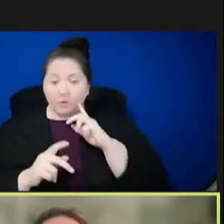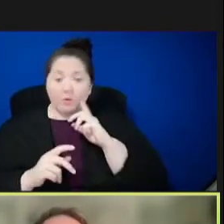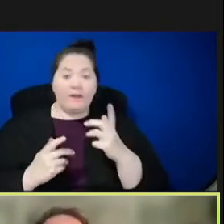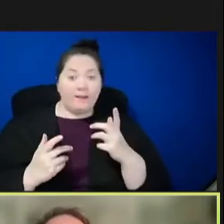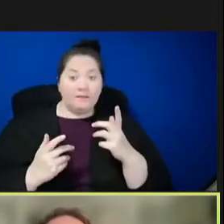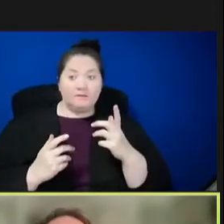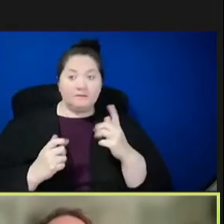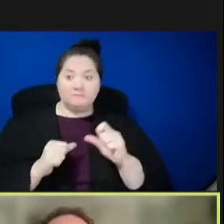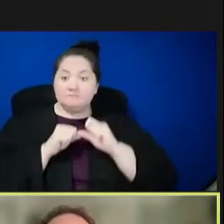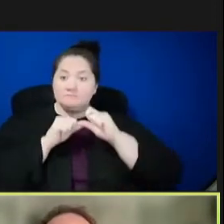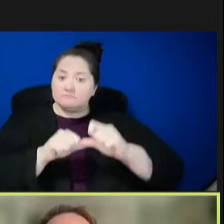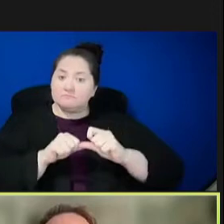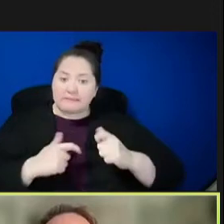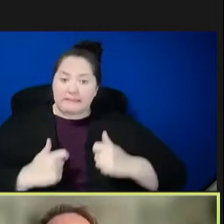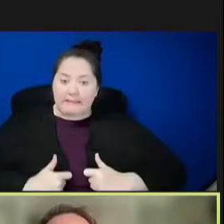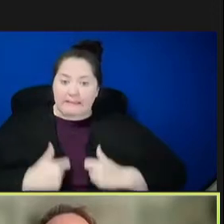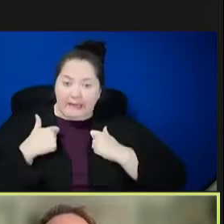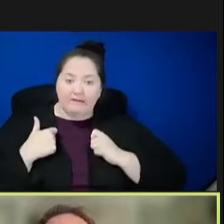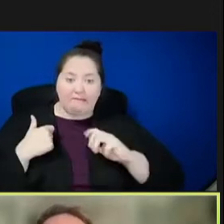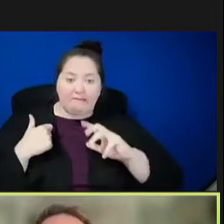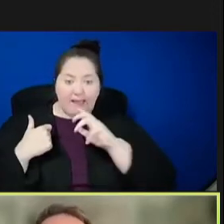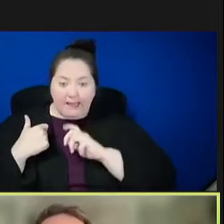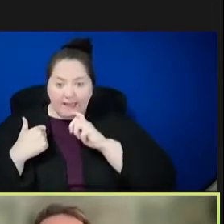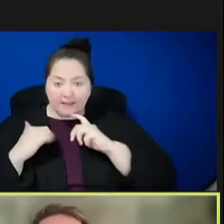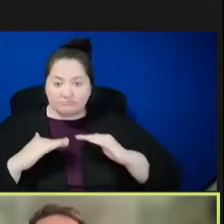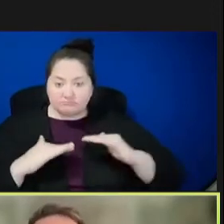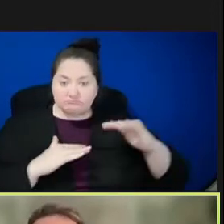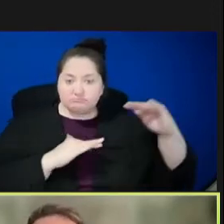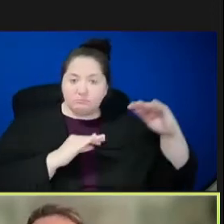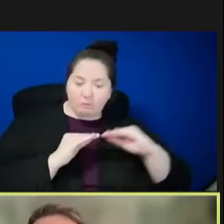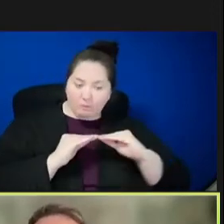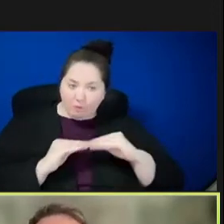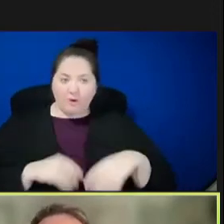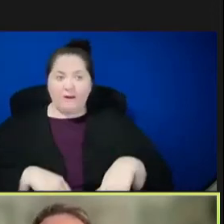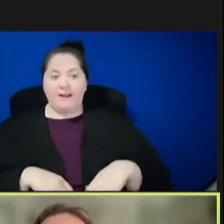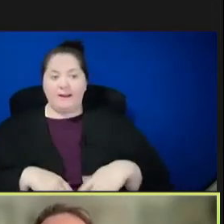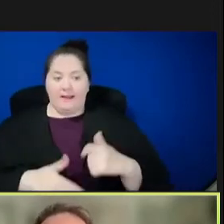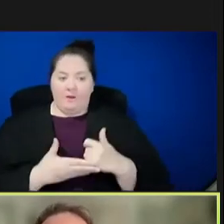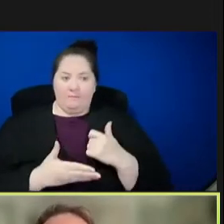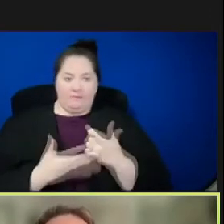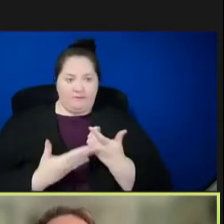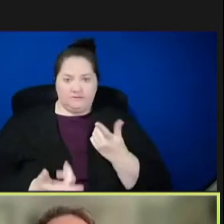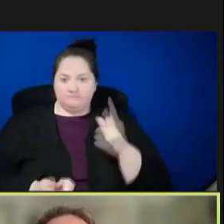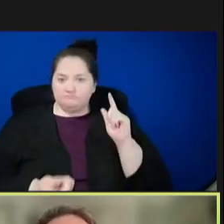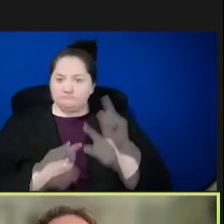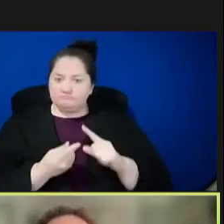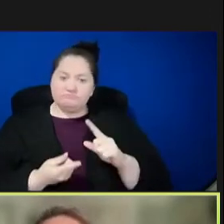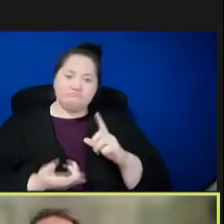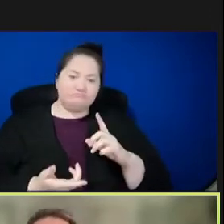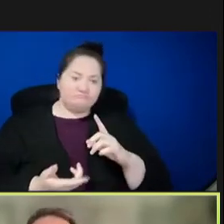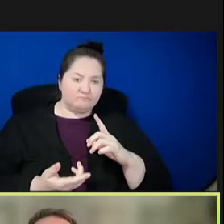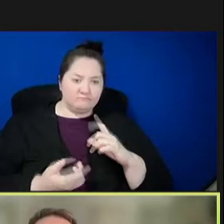lives and improving our ability to combat diseases. And I'd just like to acknowledge